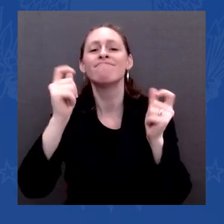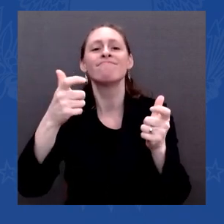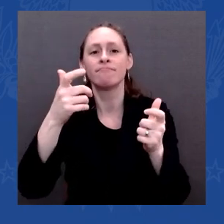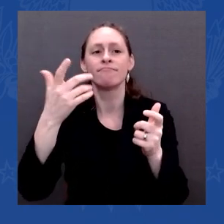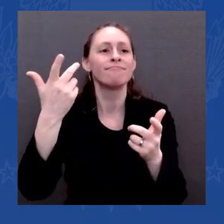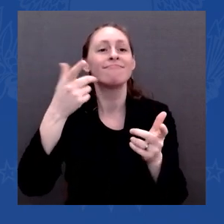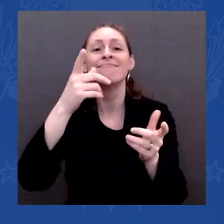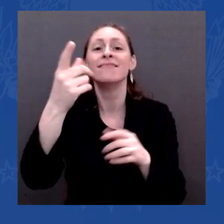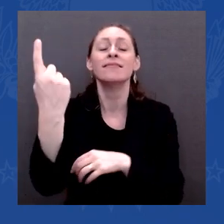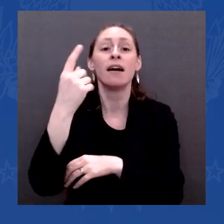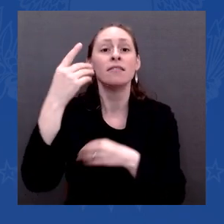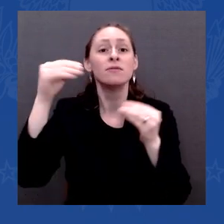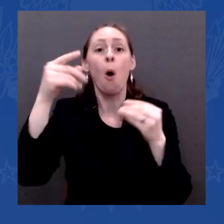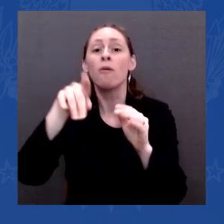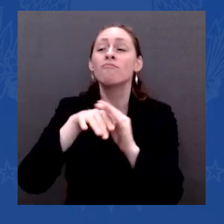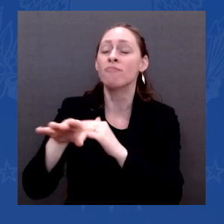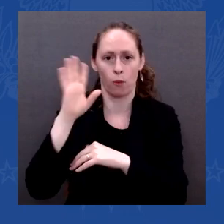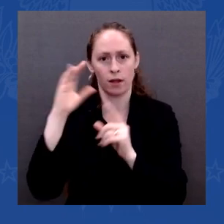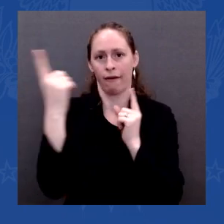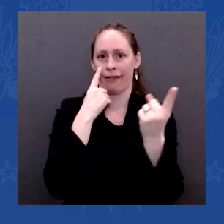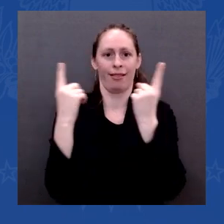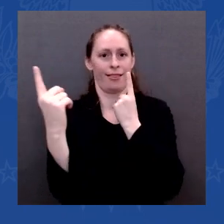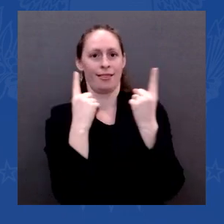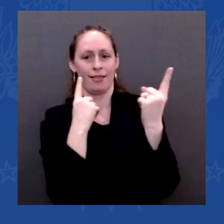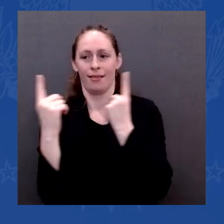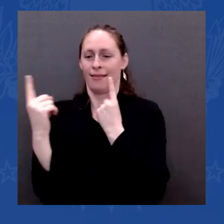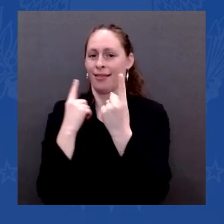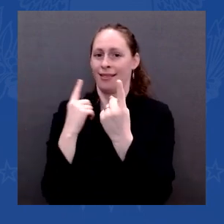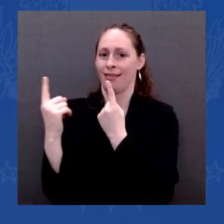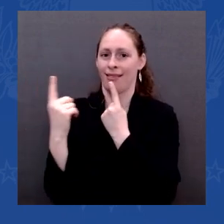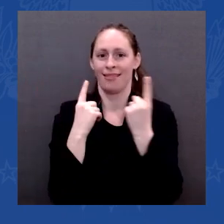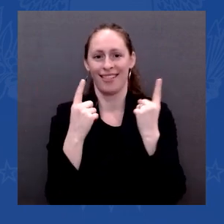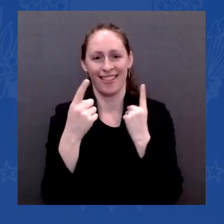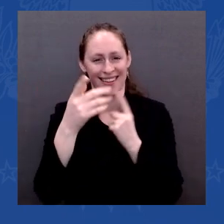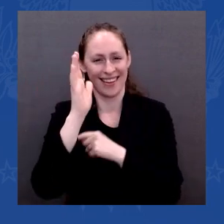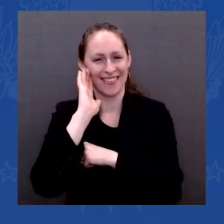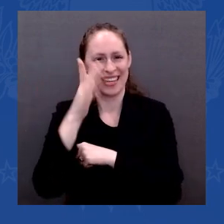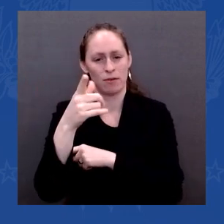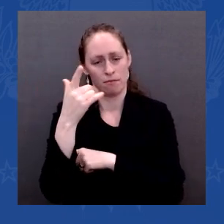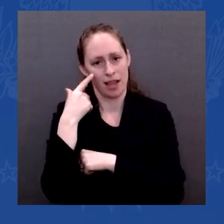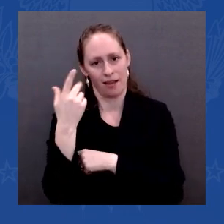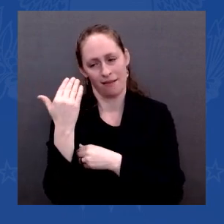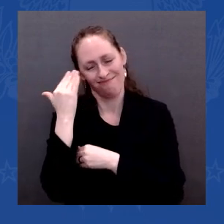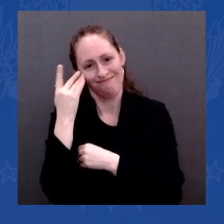to be held accountable for the people you serve. That’s why, when I put together my Cabinet,